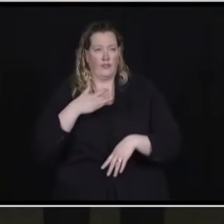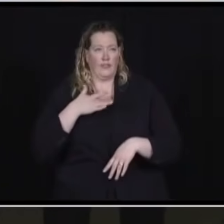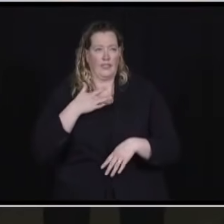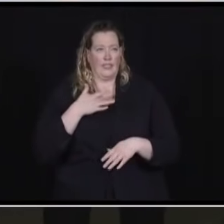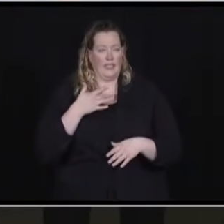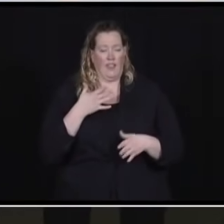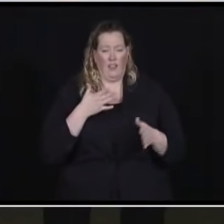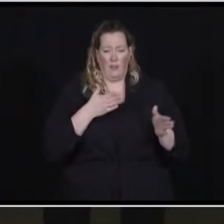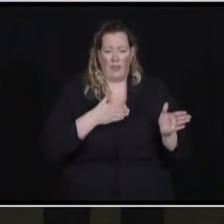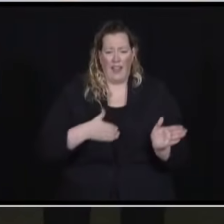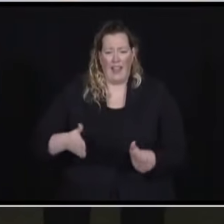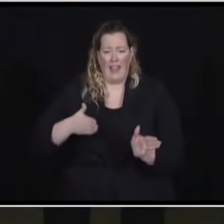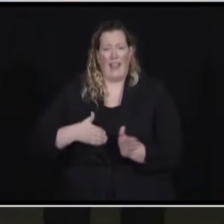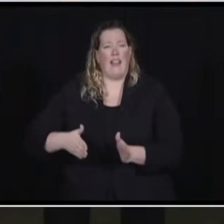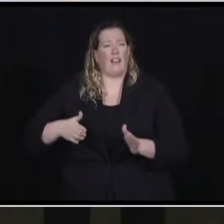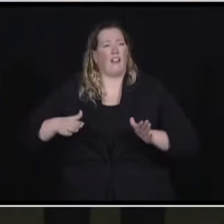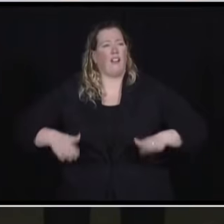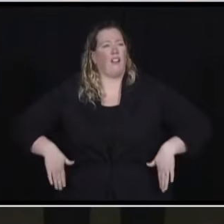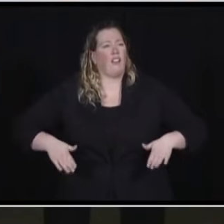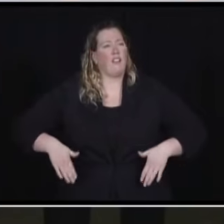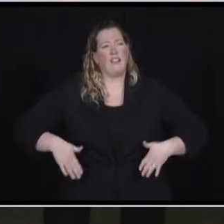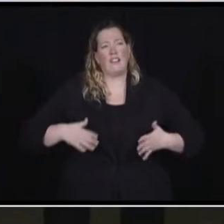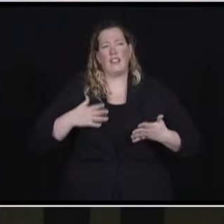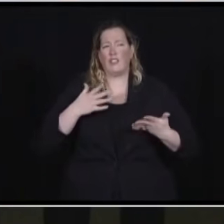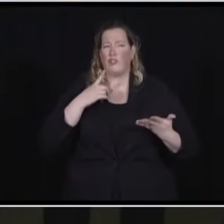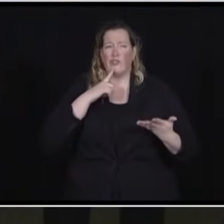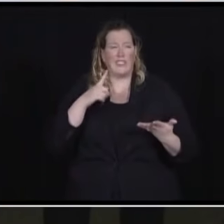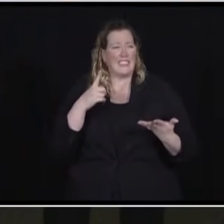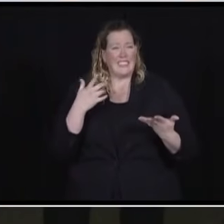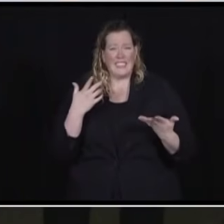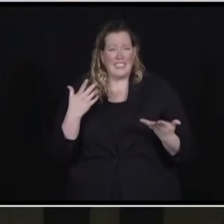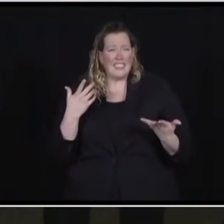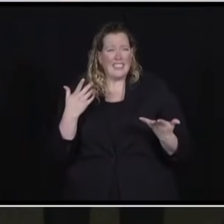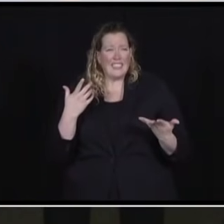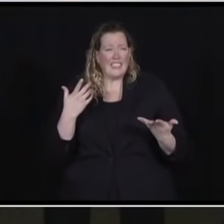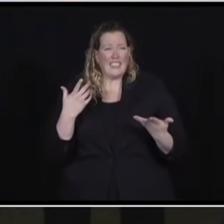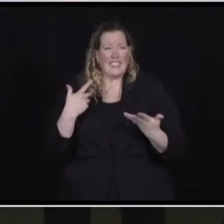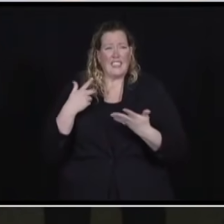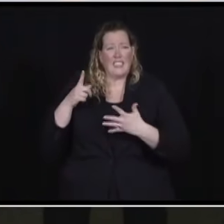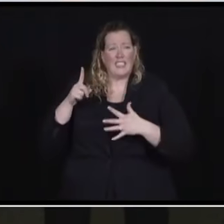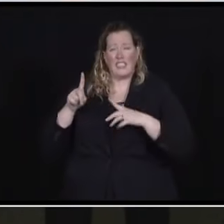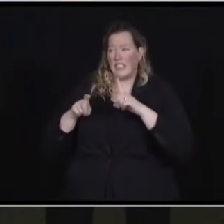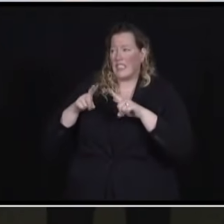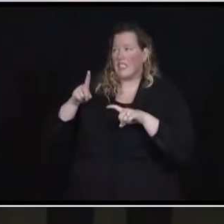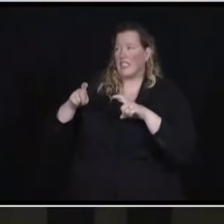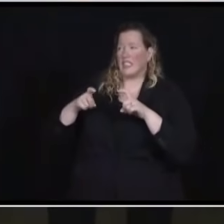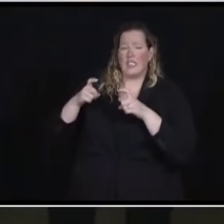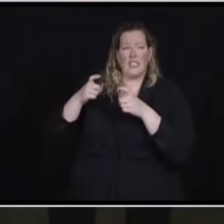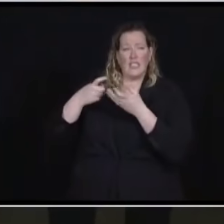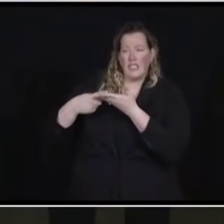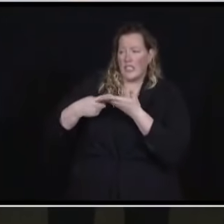clear and how far are we in terms of preparation at this point? How much ground we have to cover even at this point?